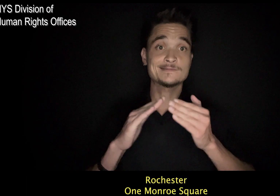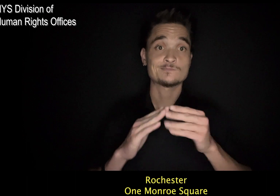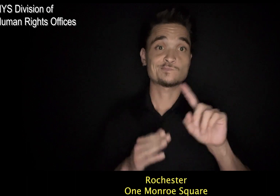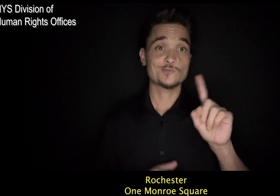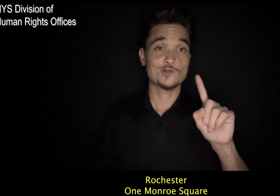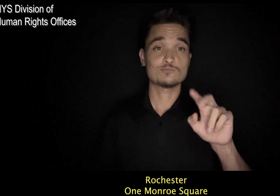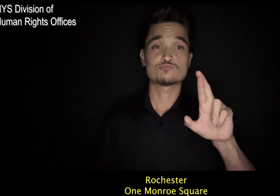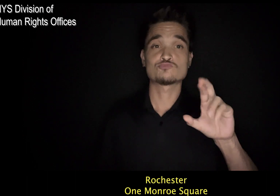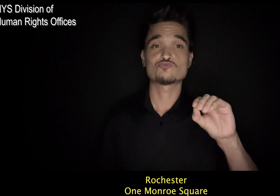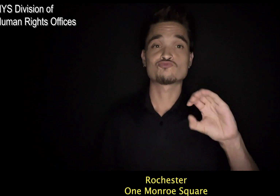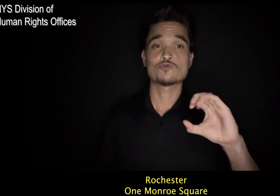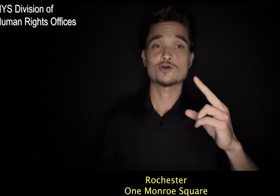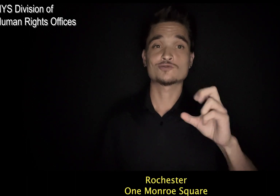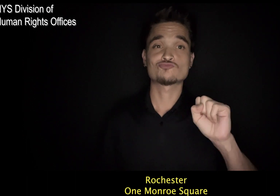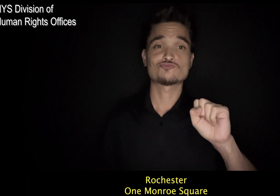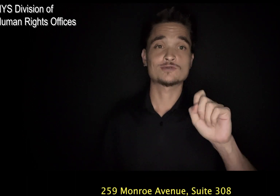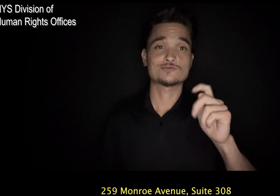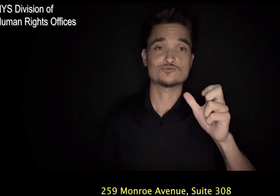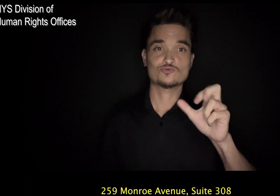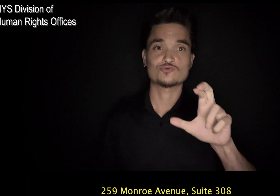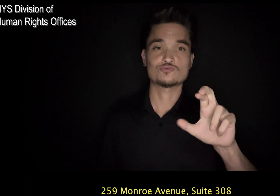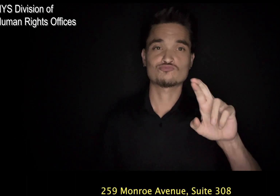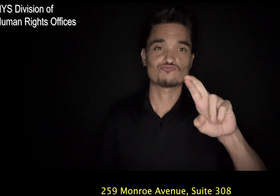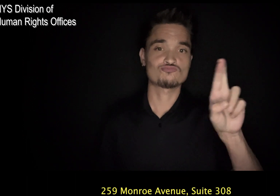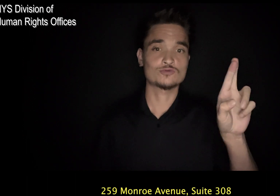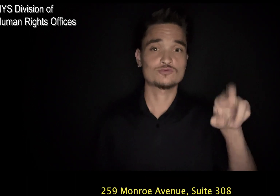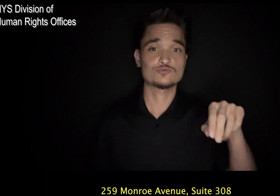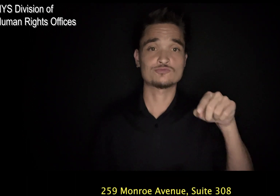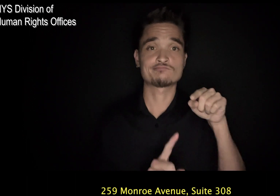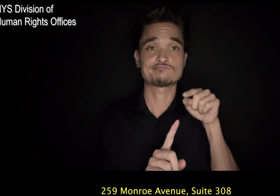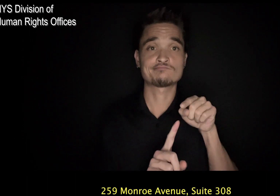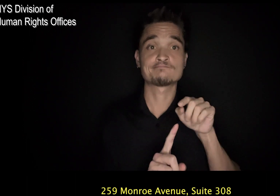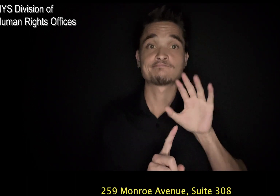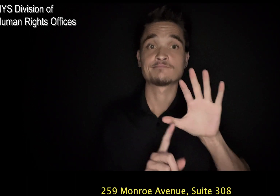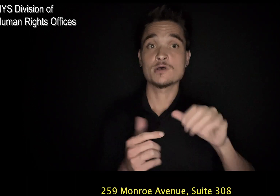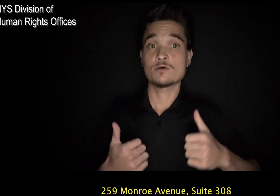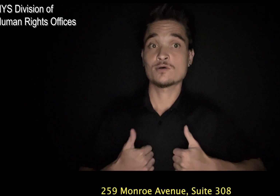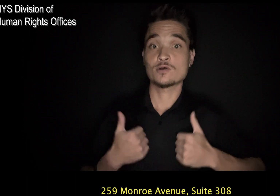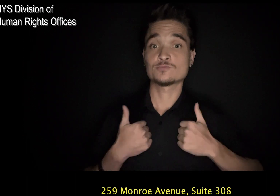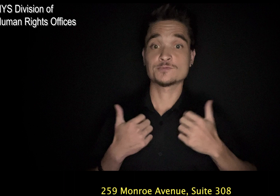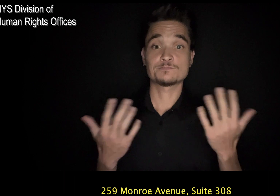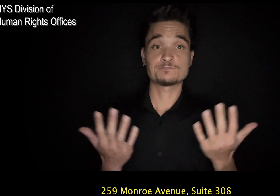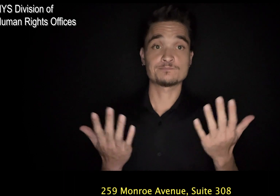Rochester One Monroe Square 259 Monroe Avenue, Suite 308